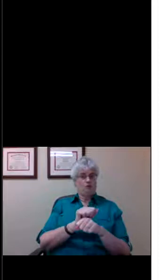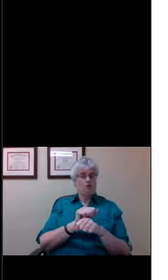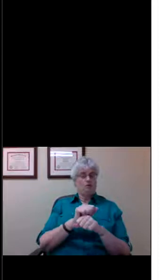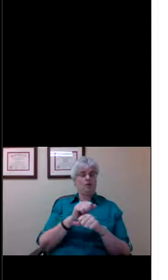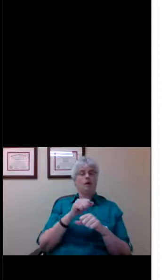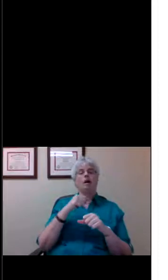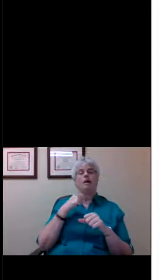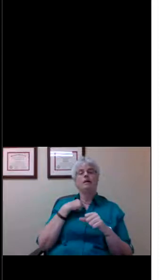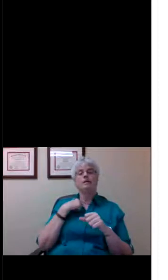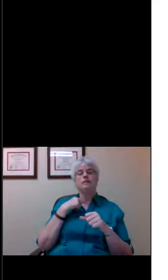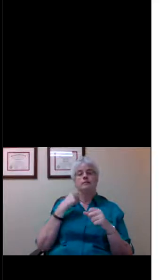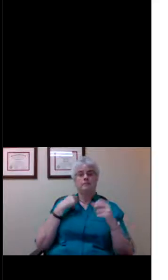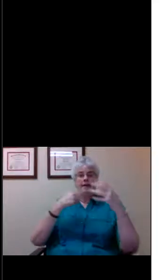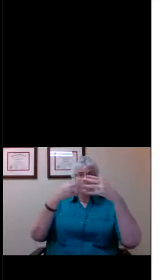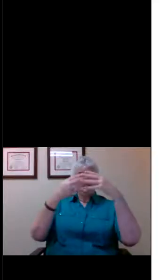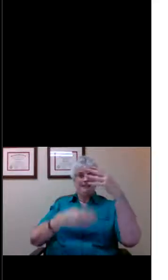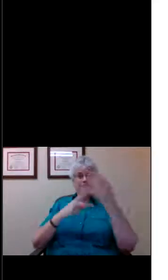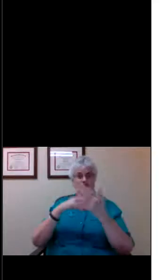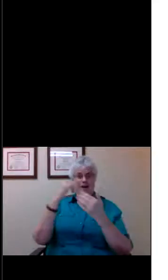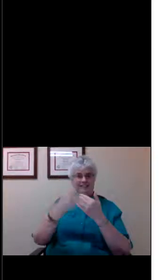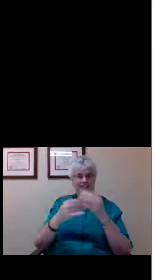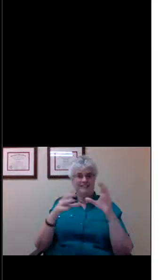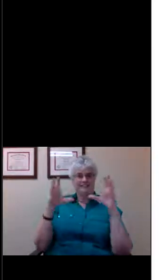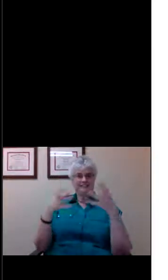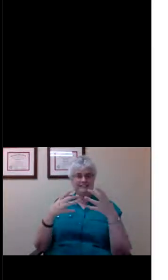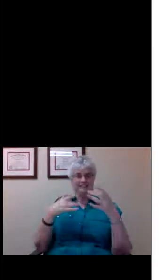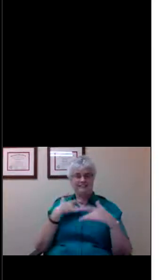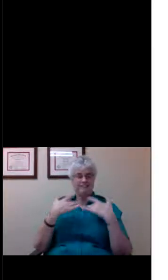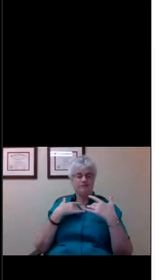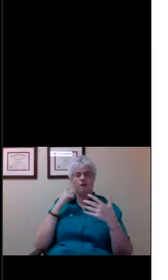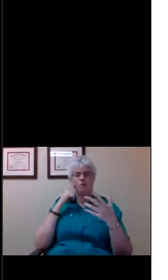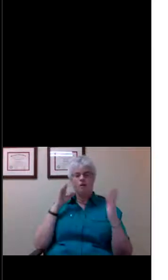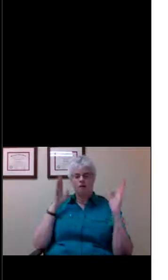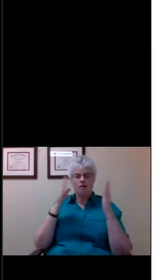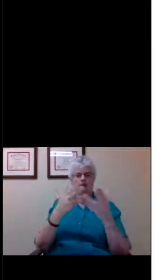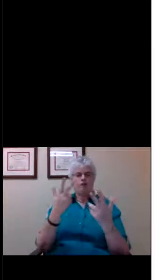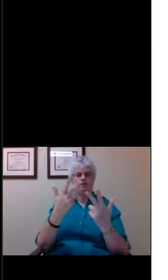my primary focus in my work, I mean I have several projects that I'm working